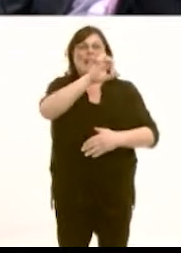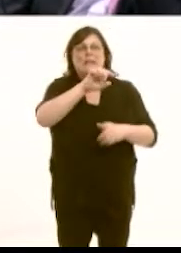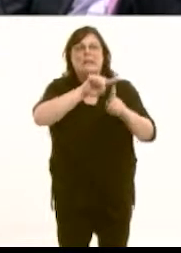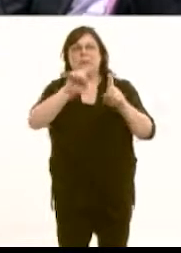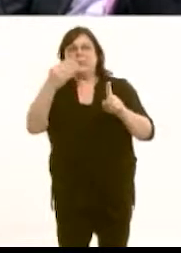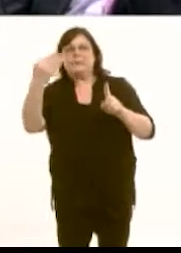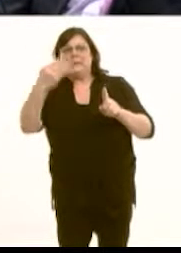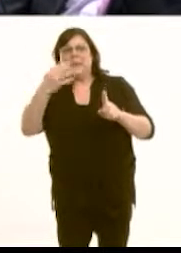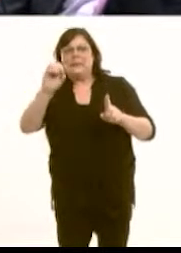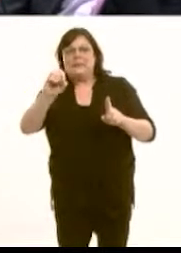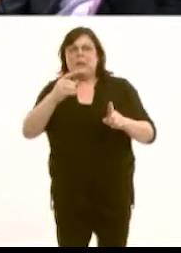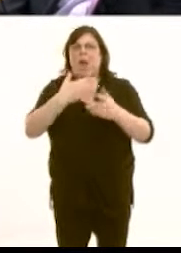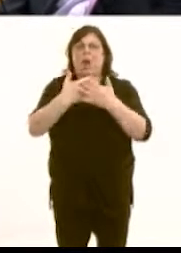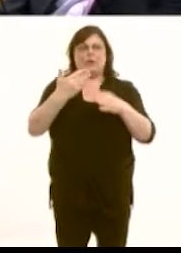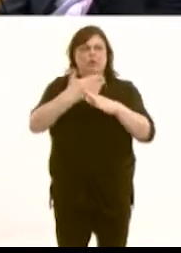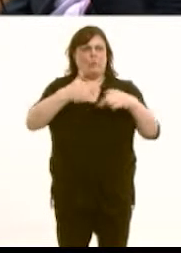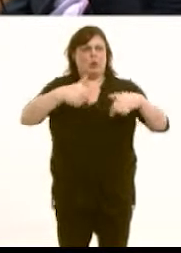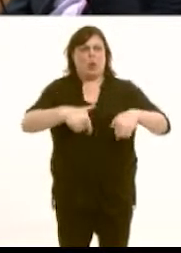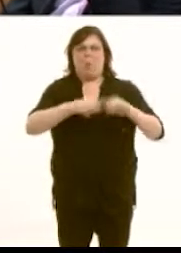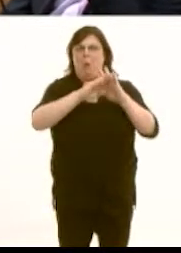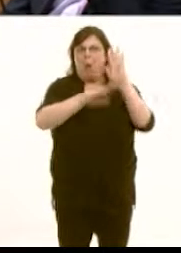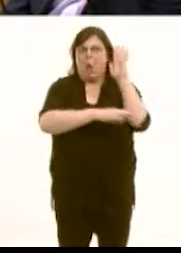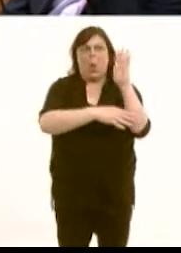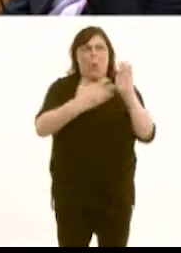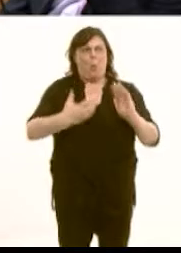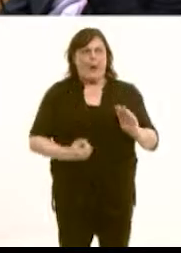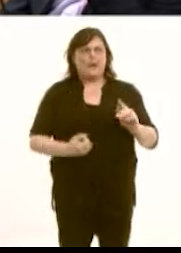were brought here that were low paid and unskilled, and they went elsewhere as soon as they had